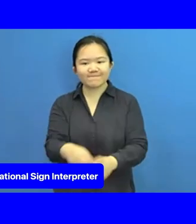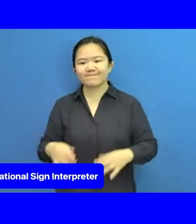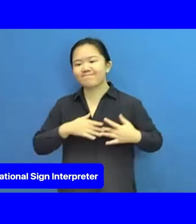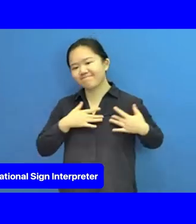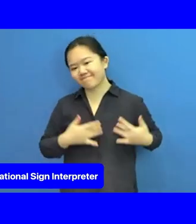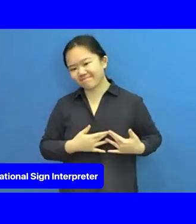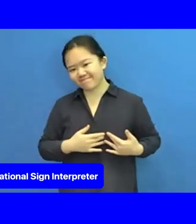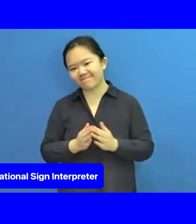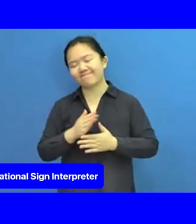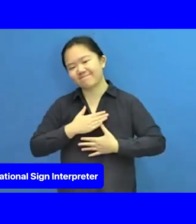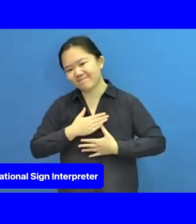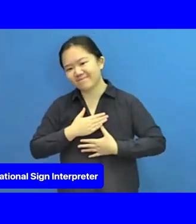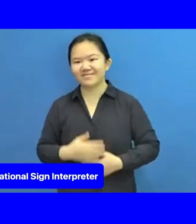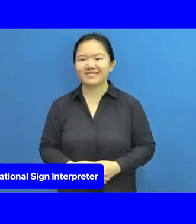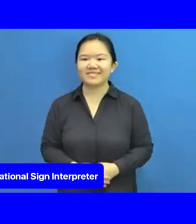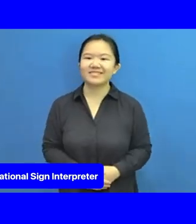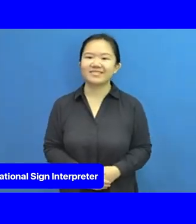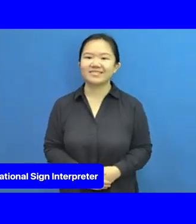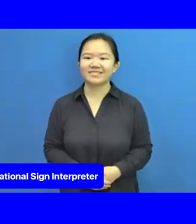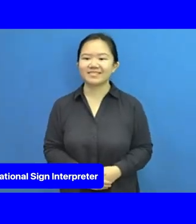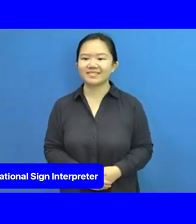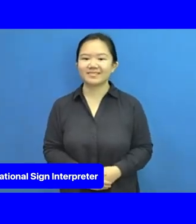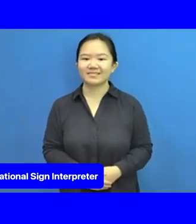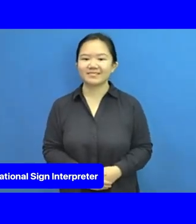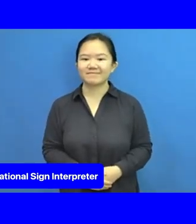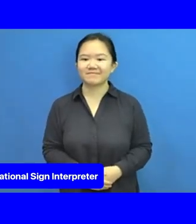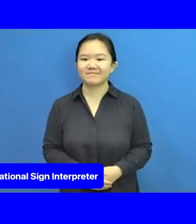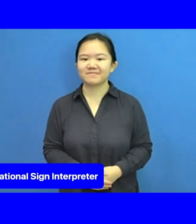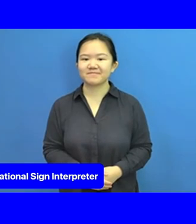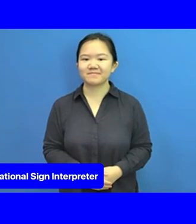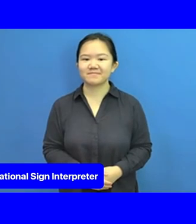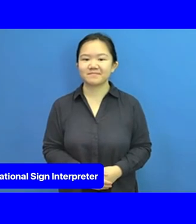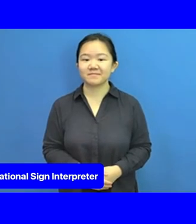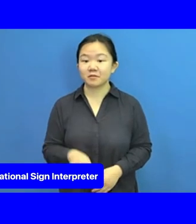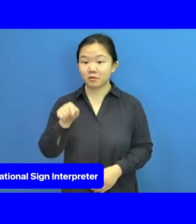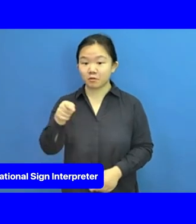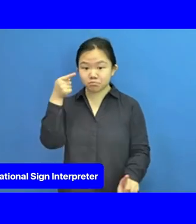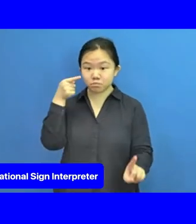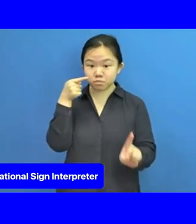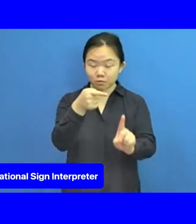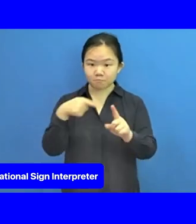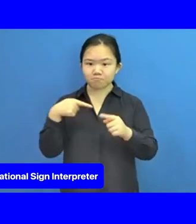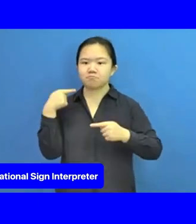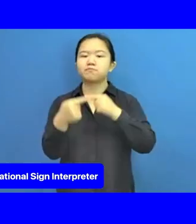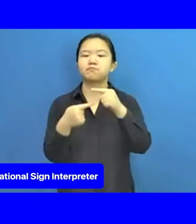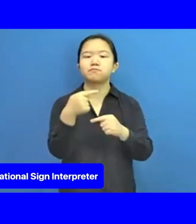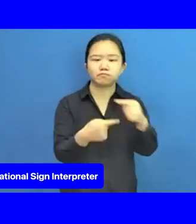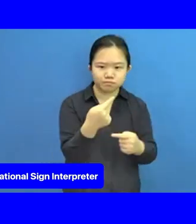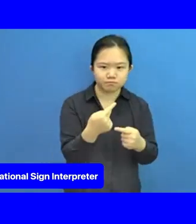in your organizations, in your creative process at a local level but then it has your potential